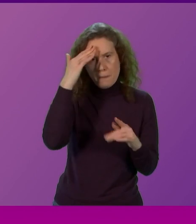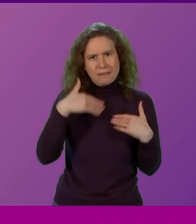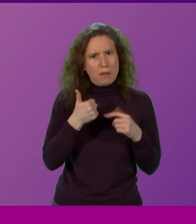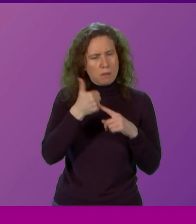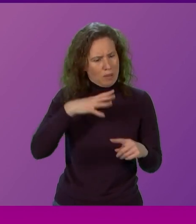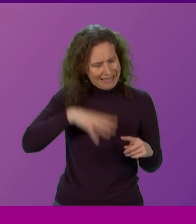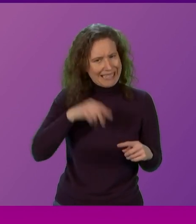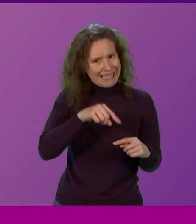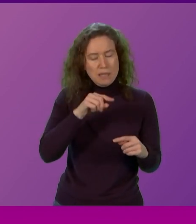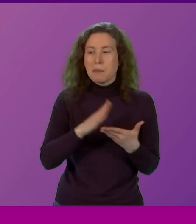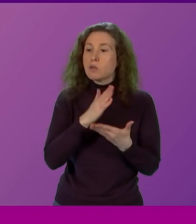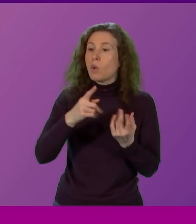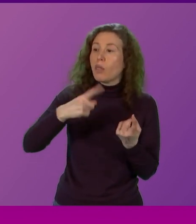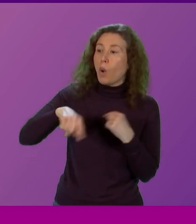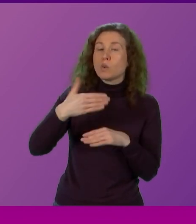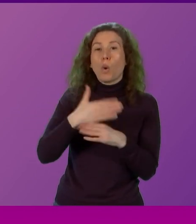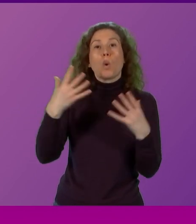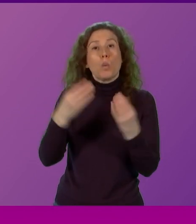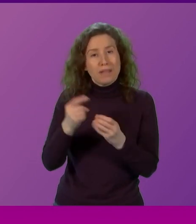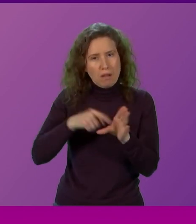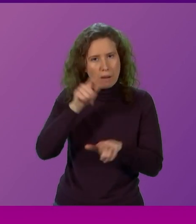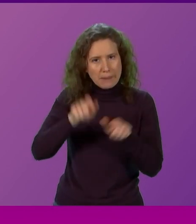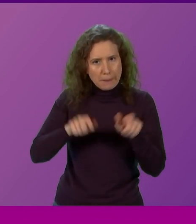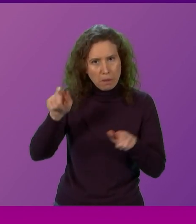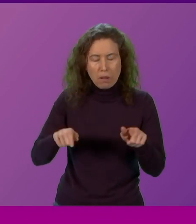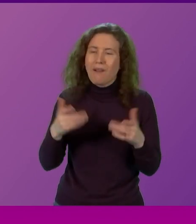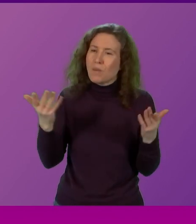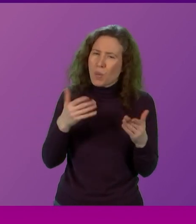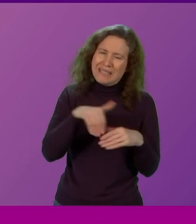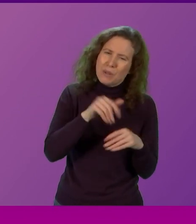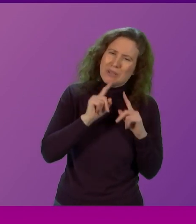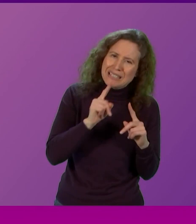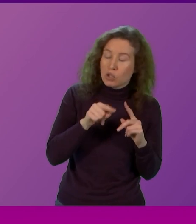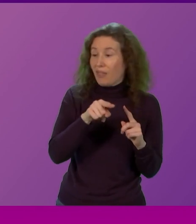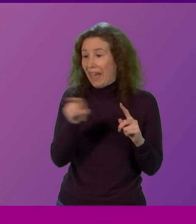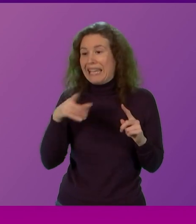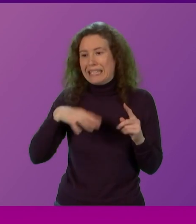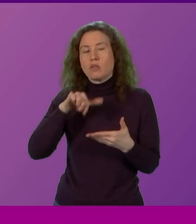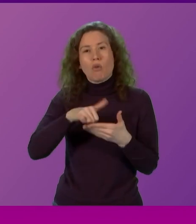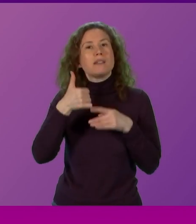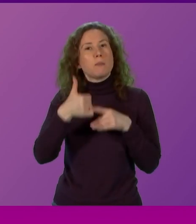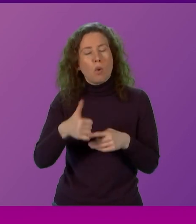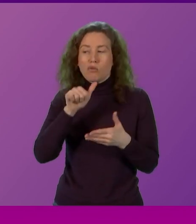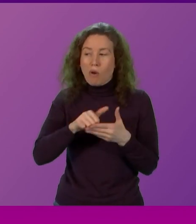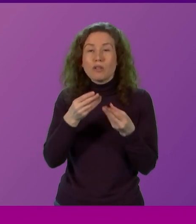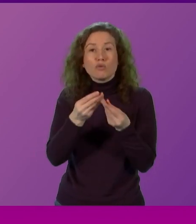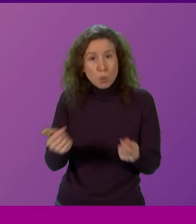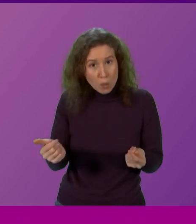However, making sure that those who work most closely with young people, which obviously includes teachers, have the right support and resources to do that job is an important